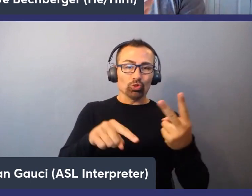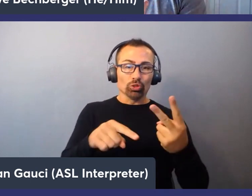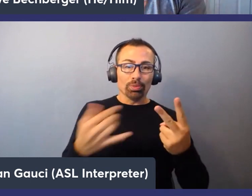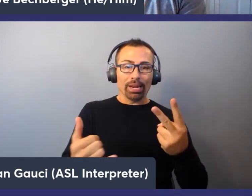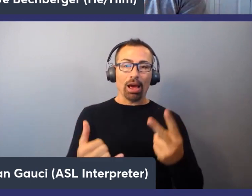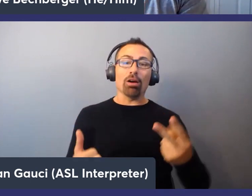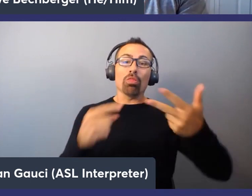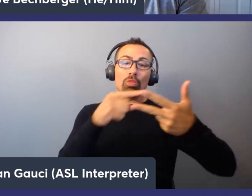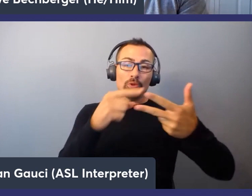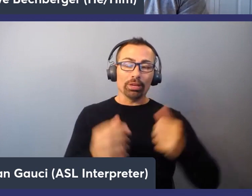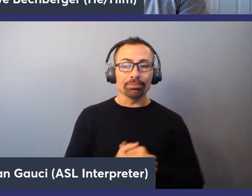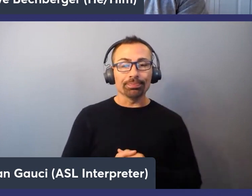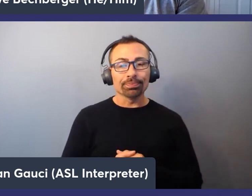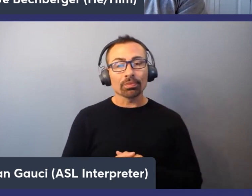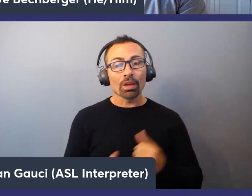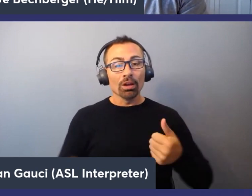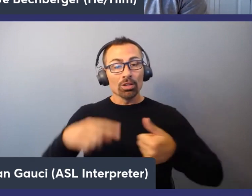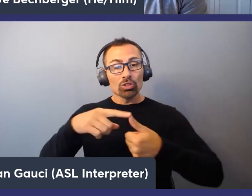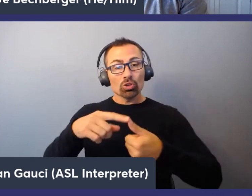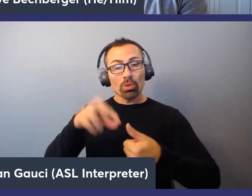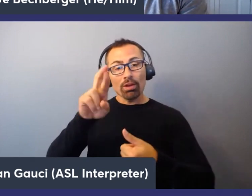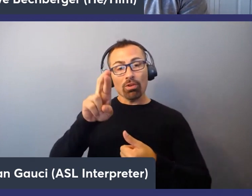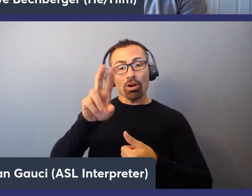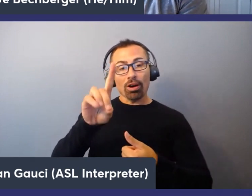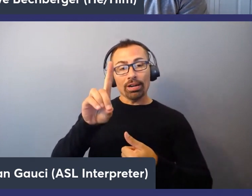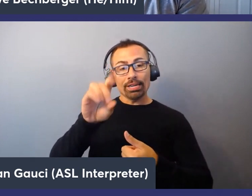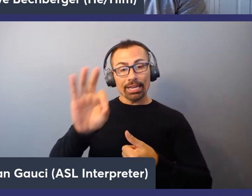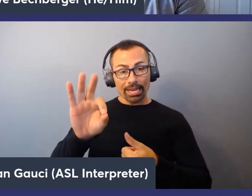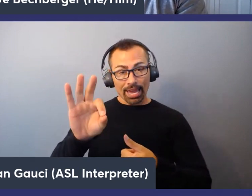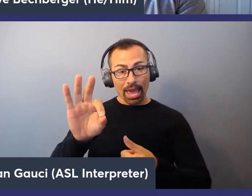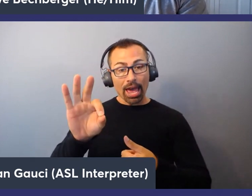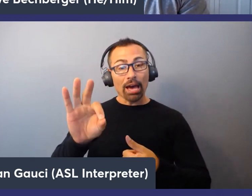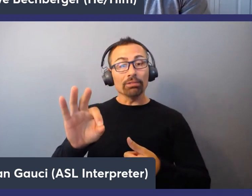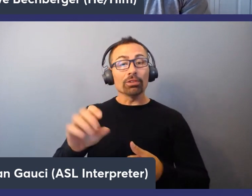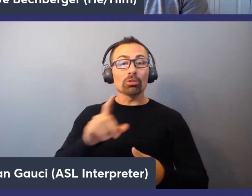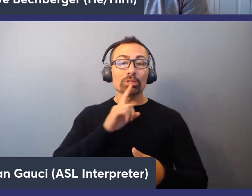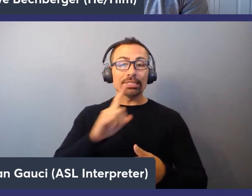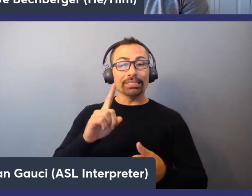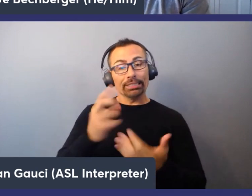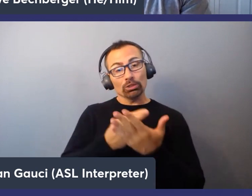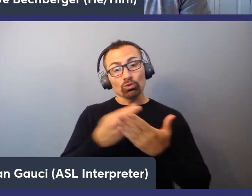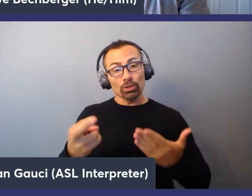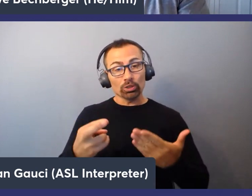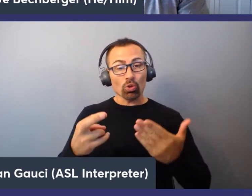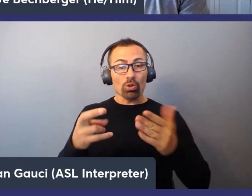one's called RDF or the resource description framework. You probably heard of the semantic web